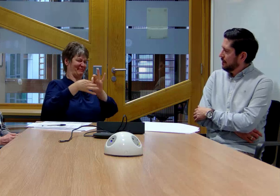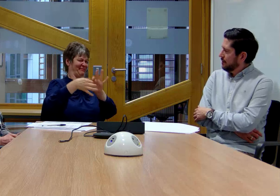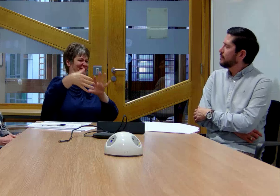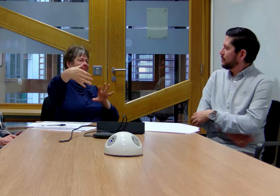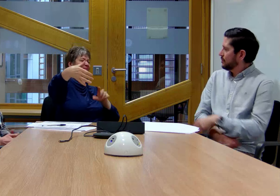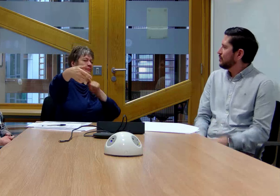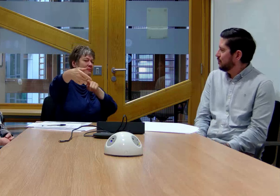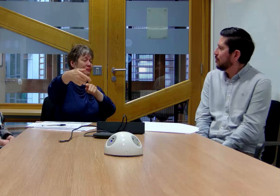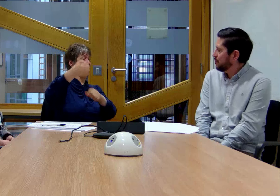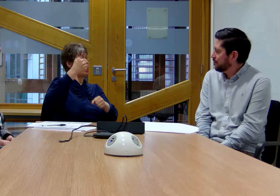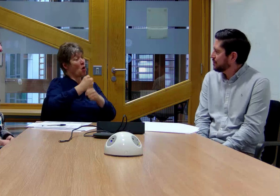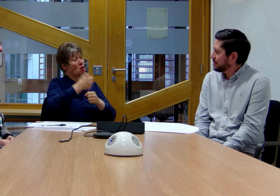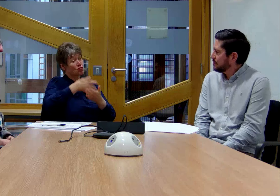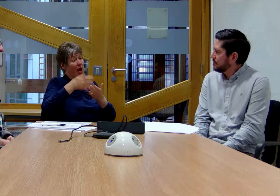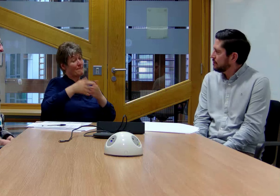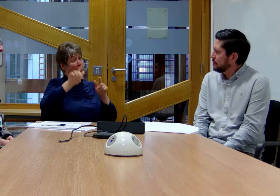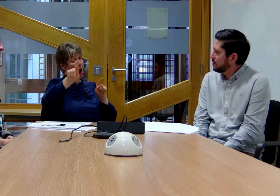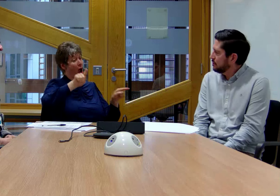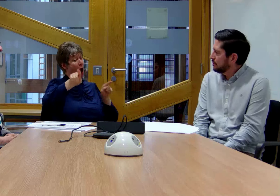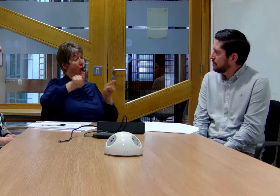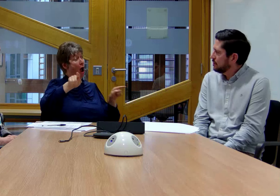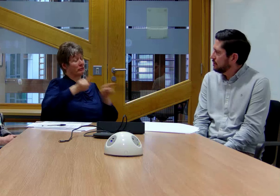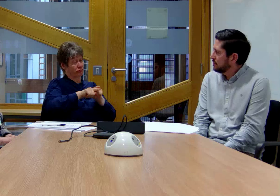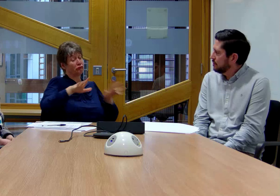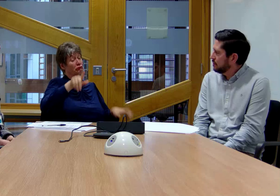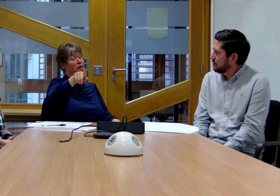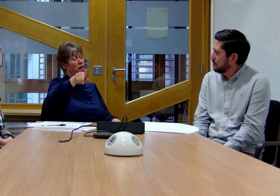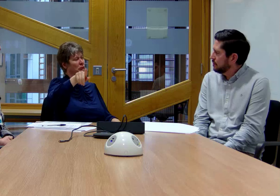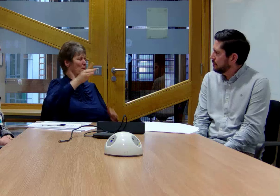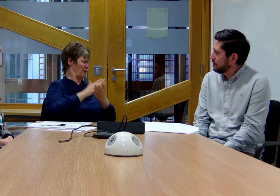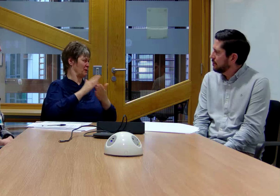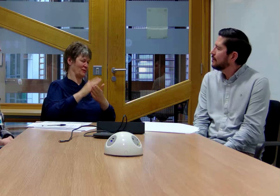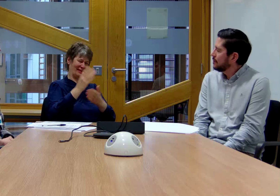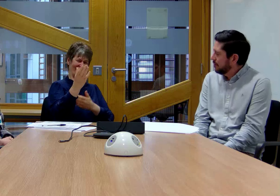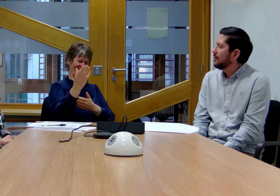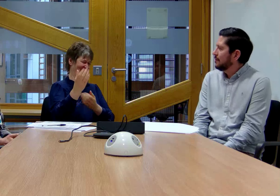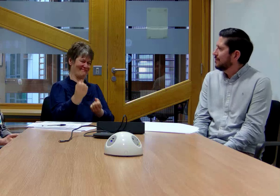They're more distantly related, and while the grammar is quite similar, you wouldn't